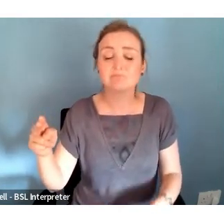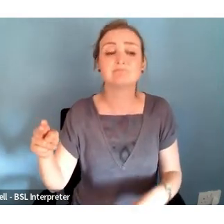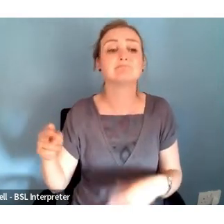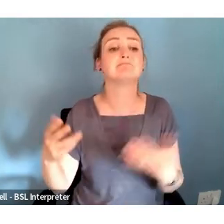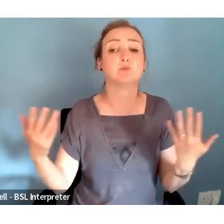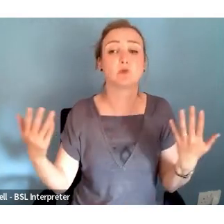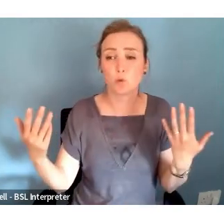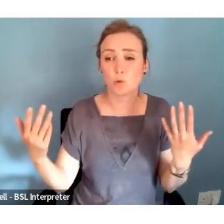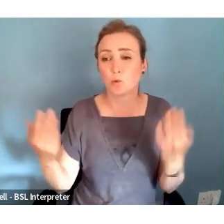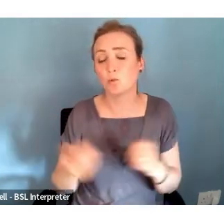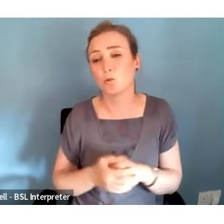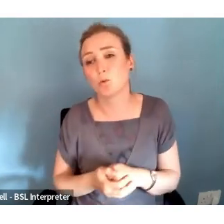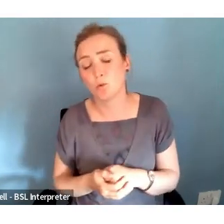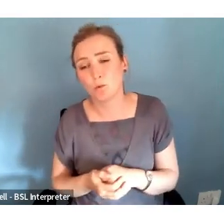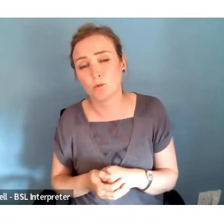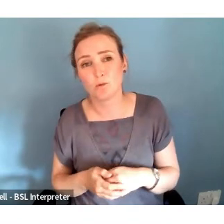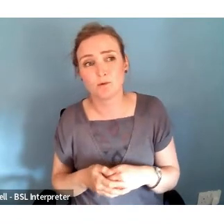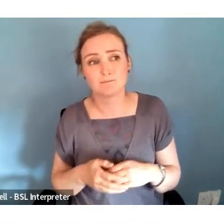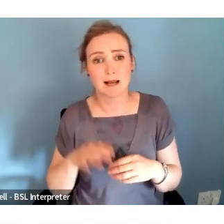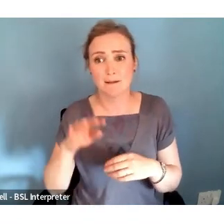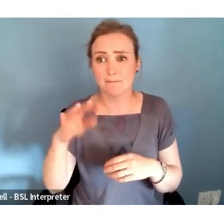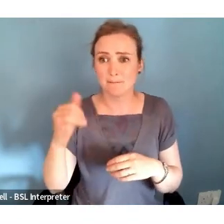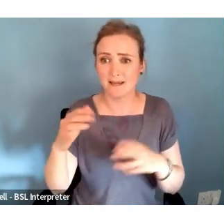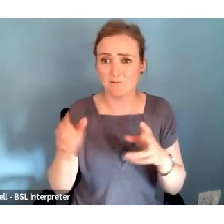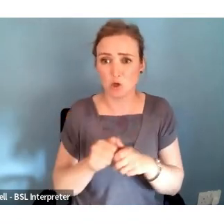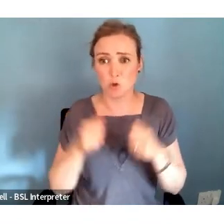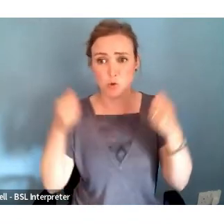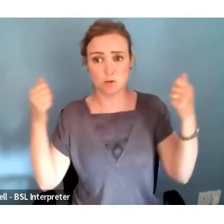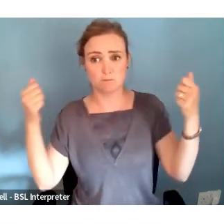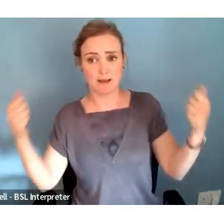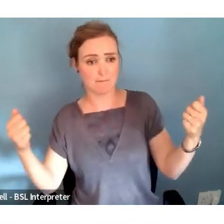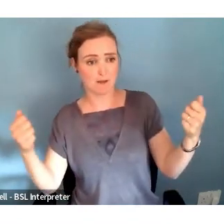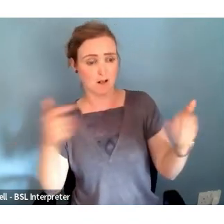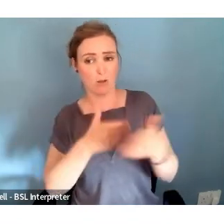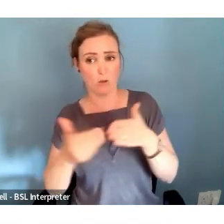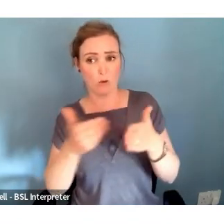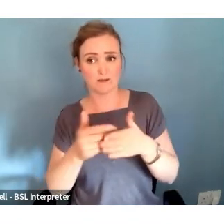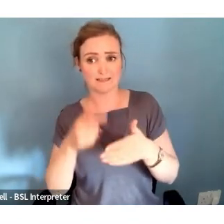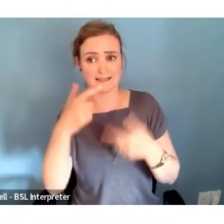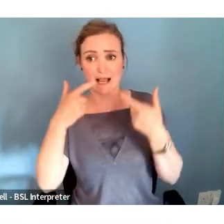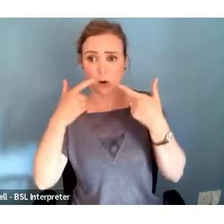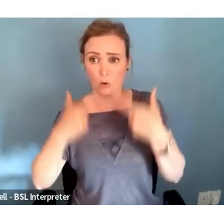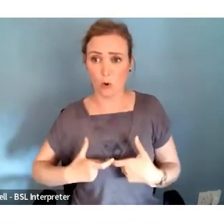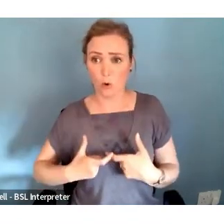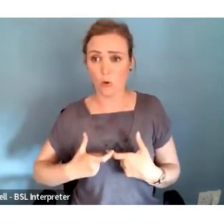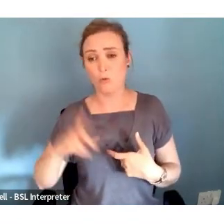being in court for disability discrimination, it is unlikely that you are going to attract many disabled